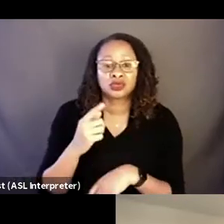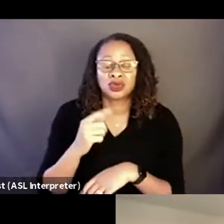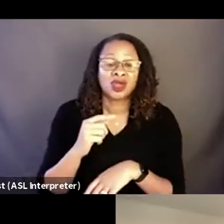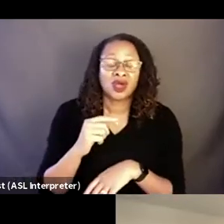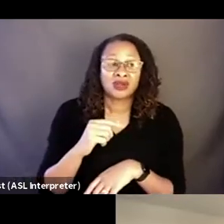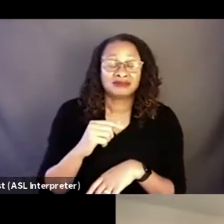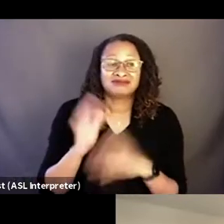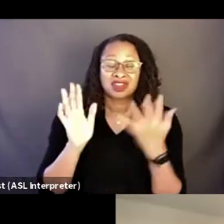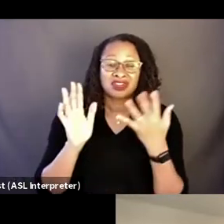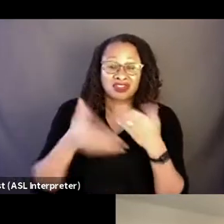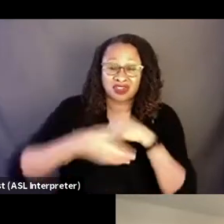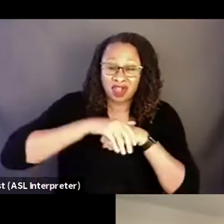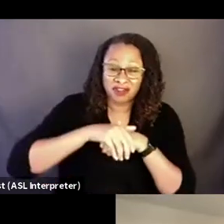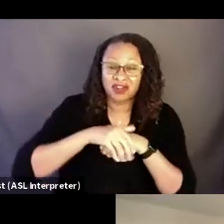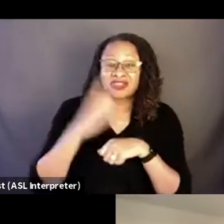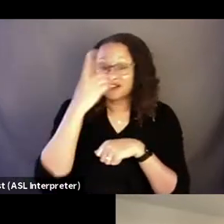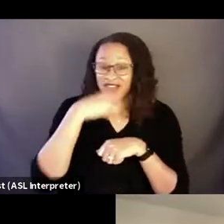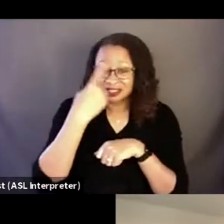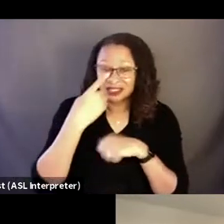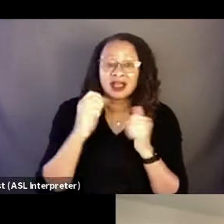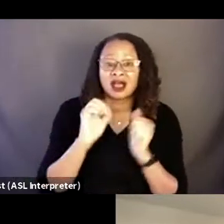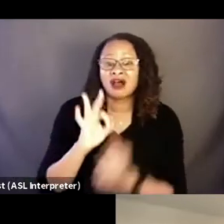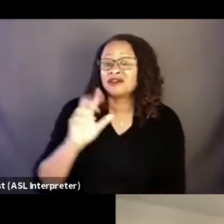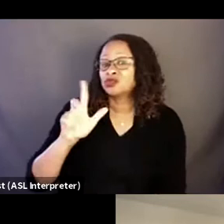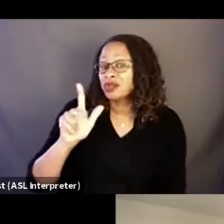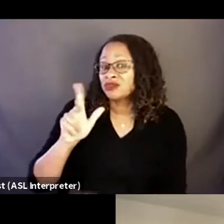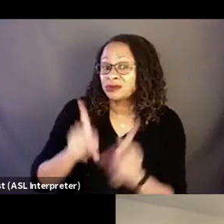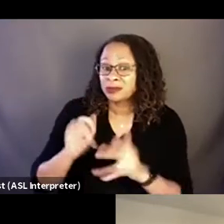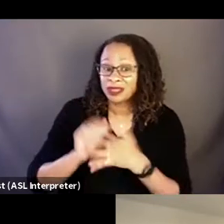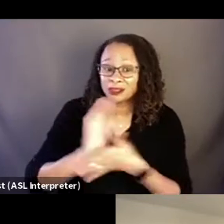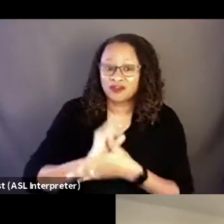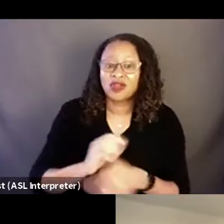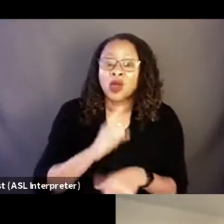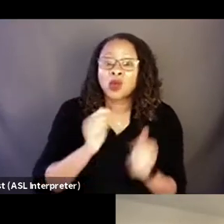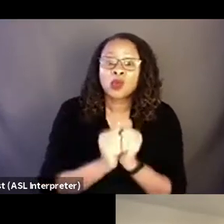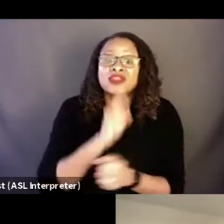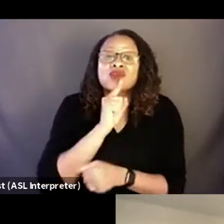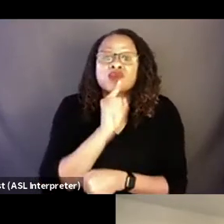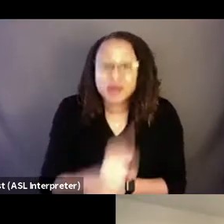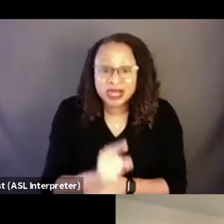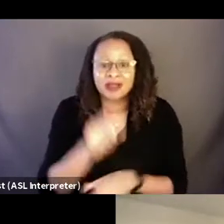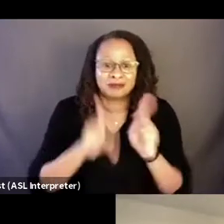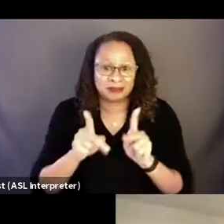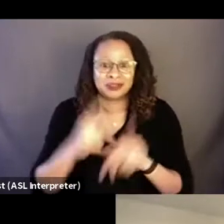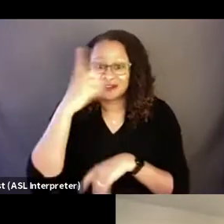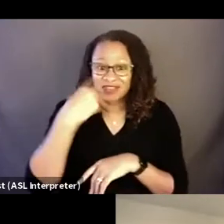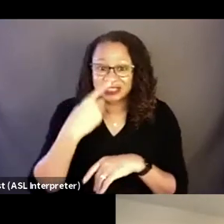with other people's faces, real people's faces, acting as a kind of a human shield to protect the identities.